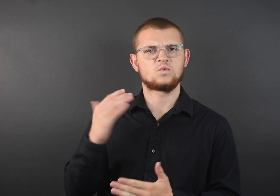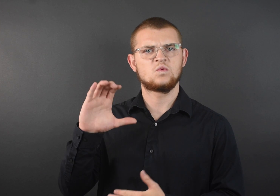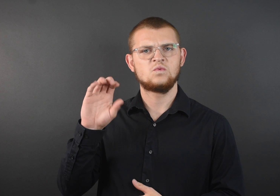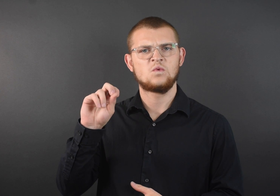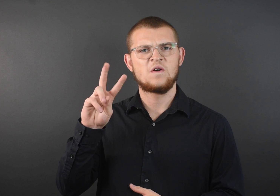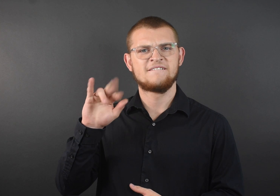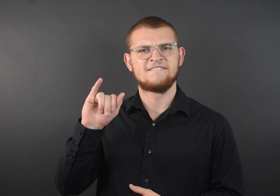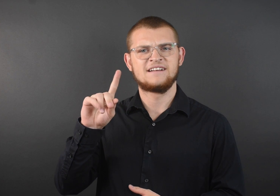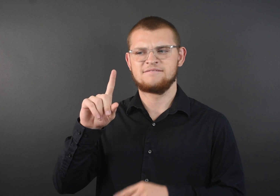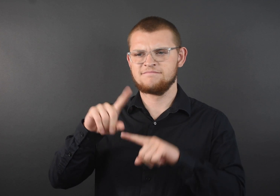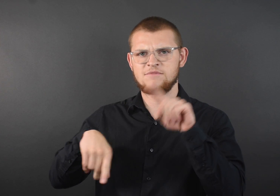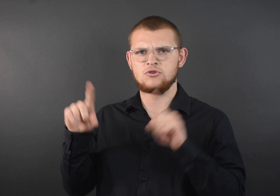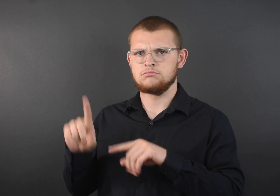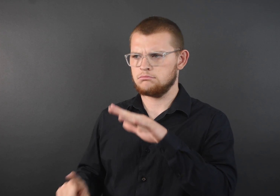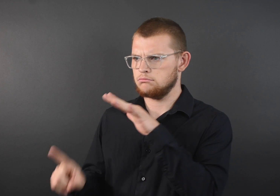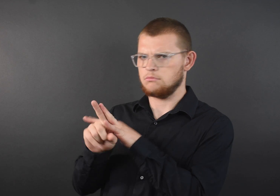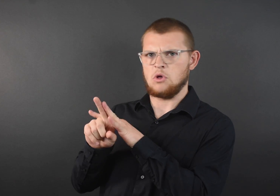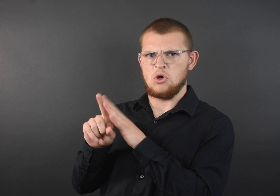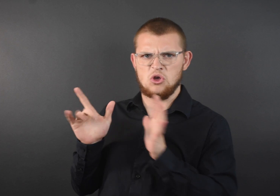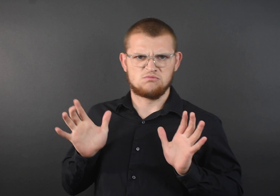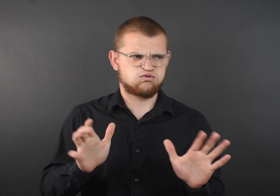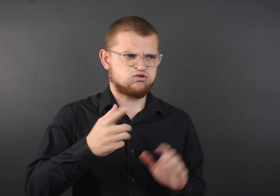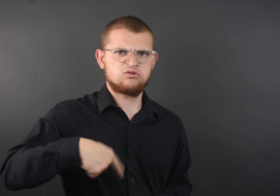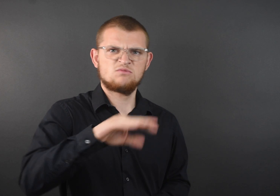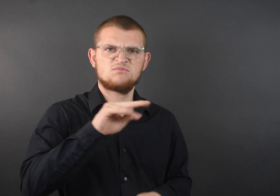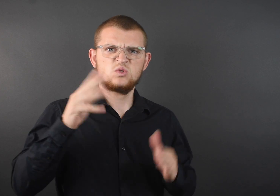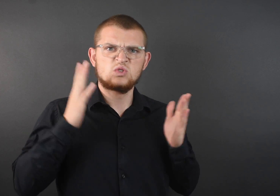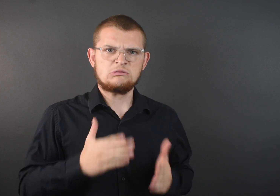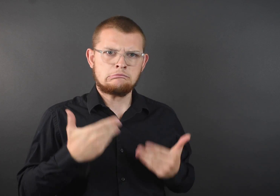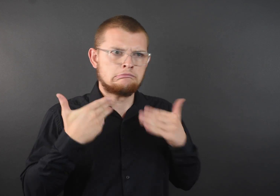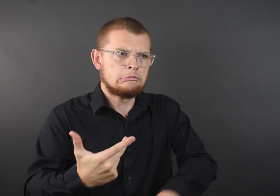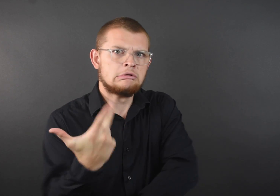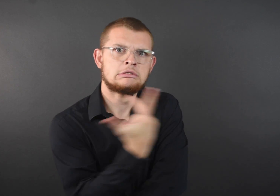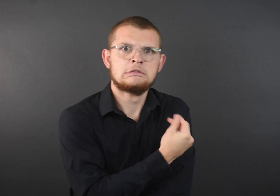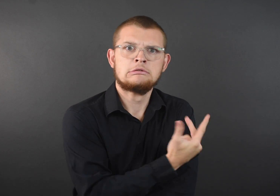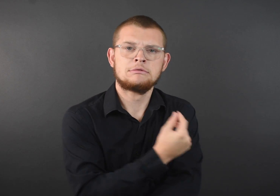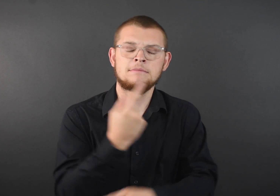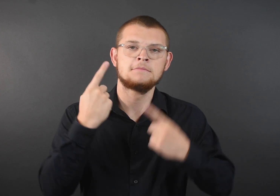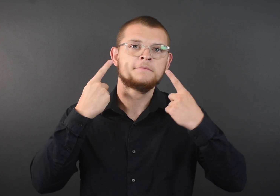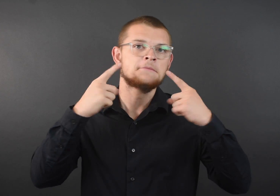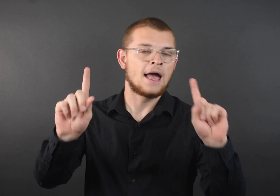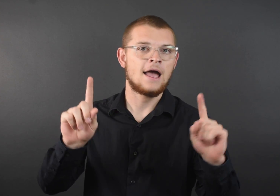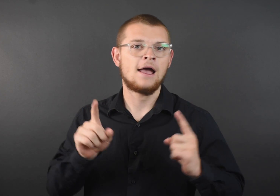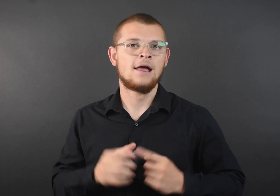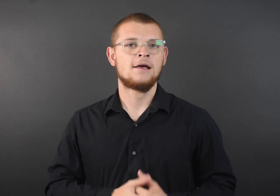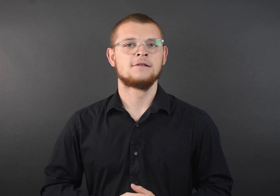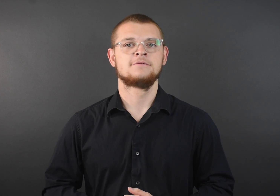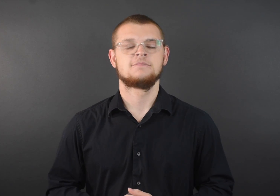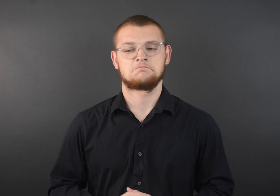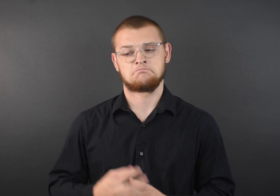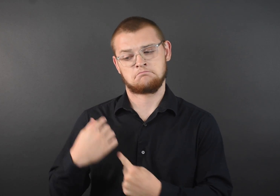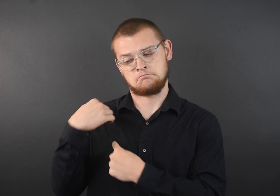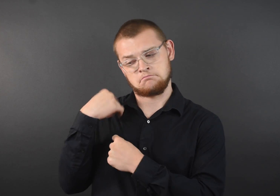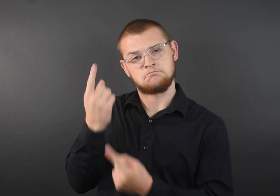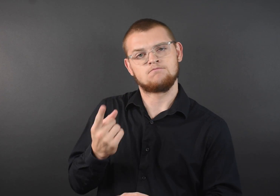New COVID variants drive many Minnesotans to get their vaccination at last